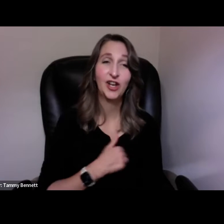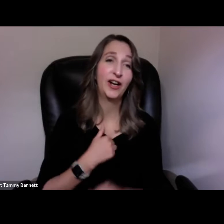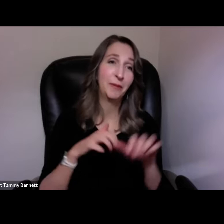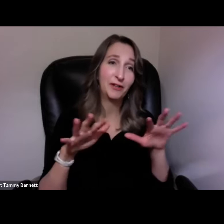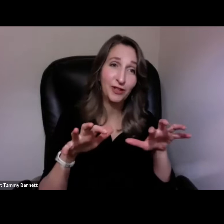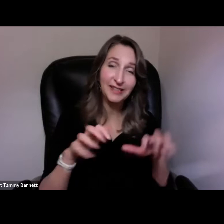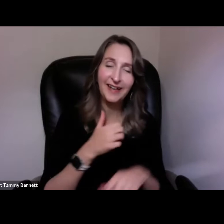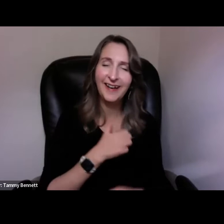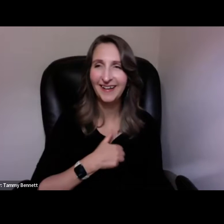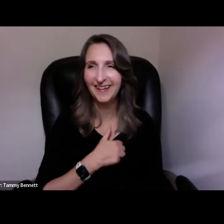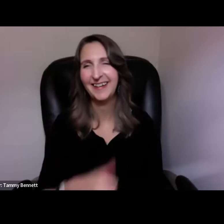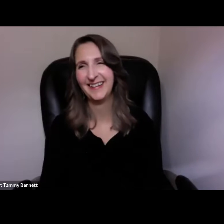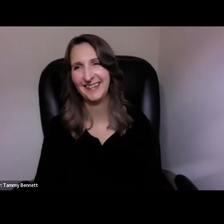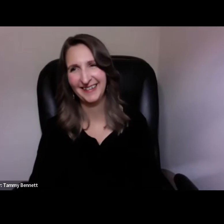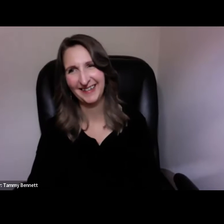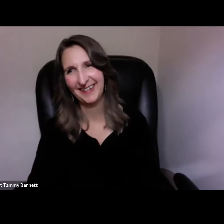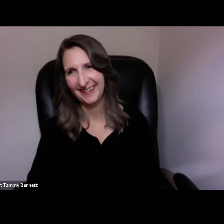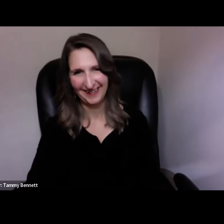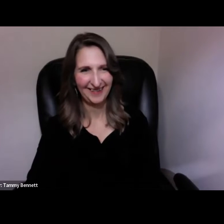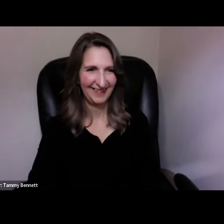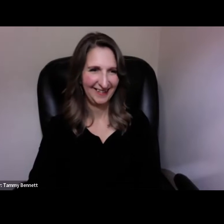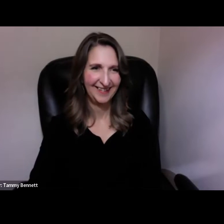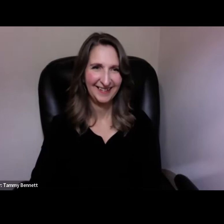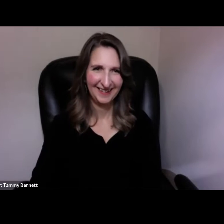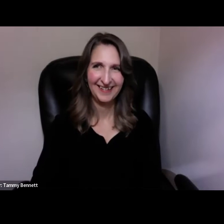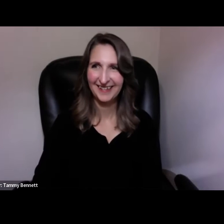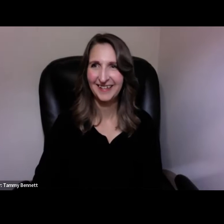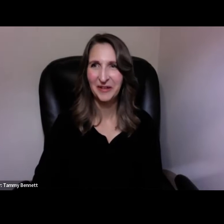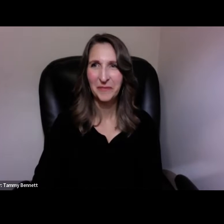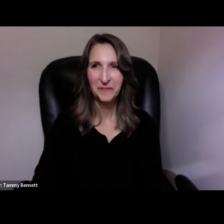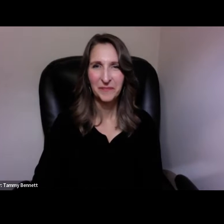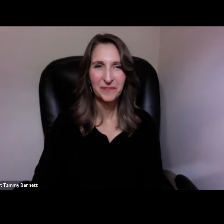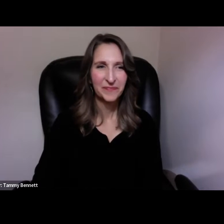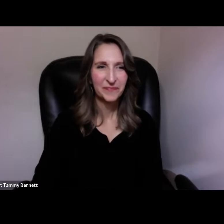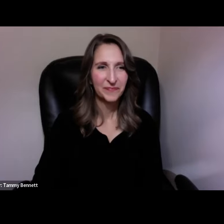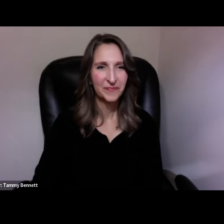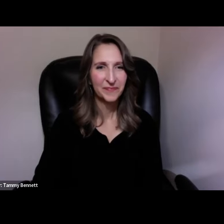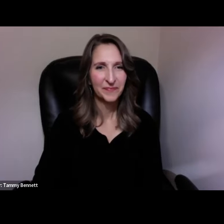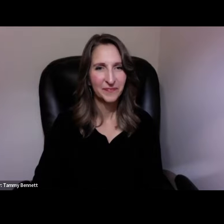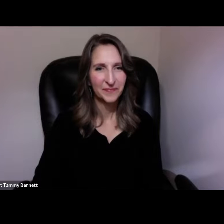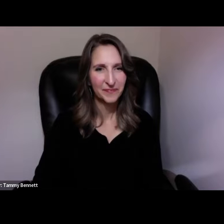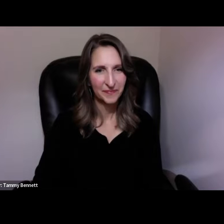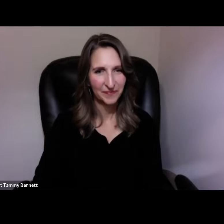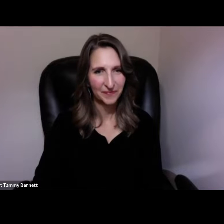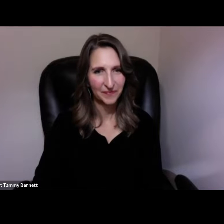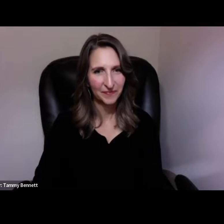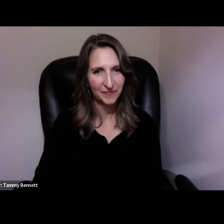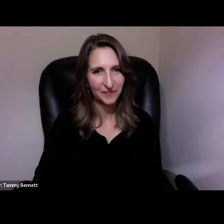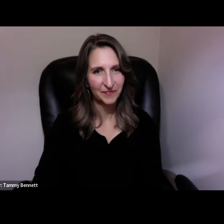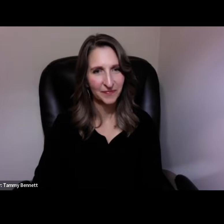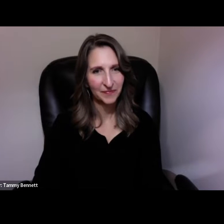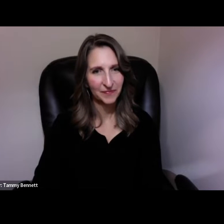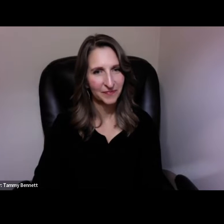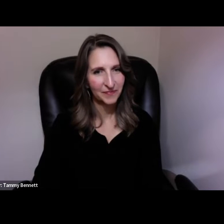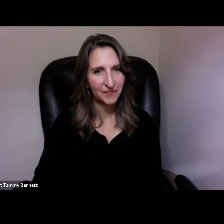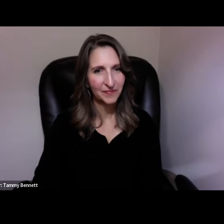Sorry about the freezing.